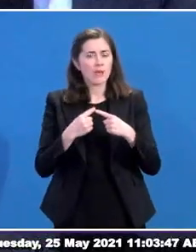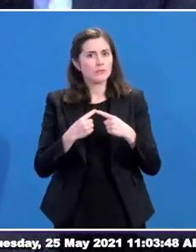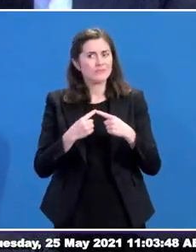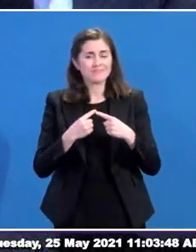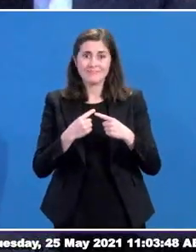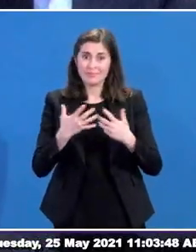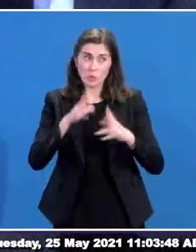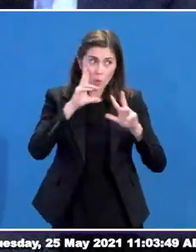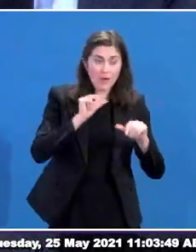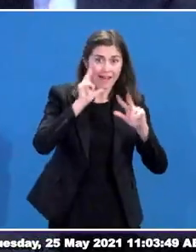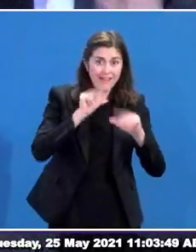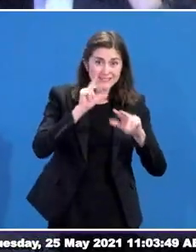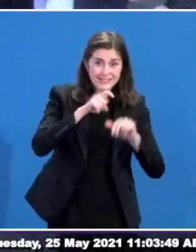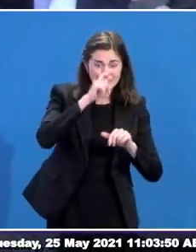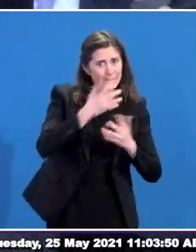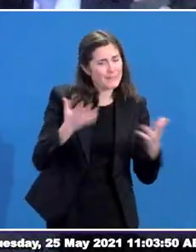and you are not paid to do any of this.